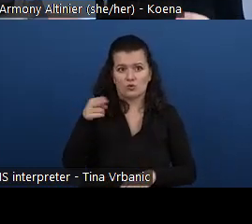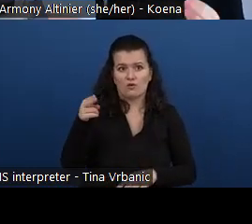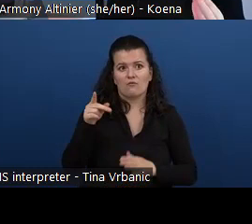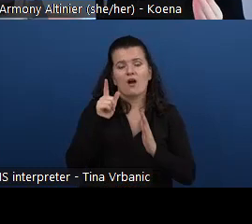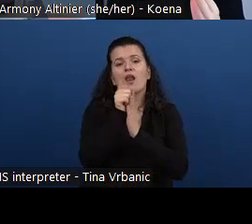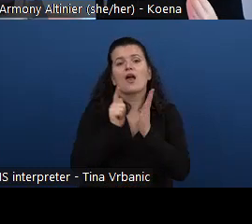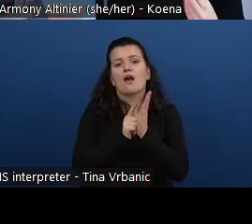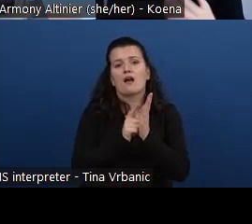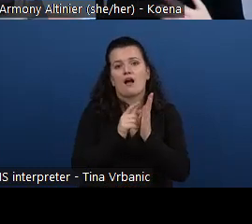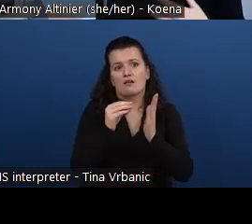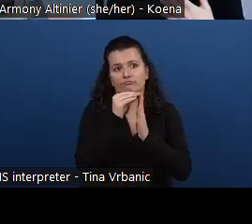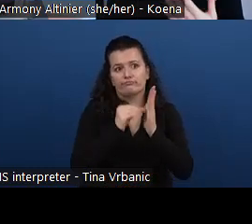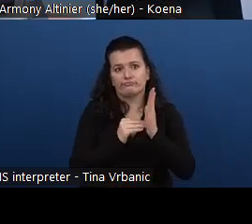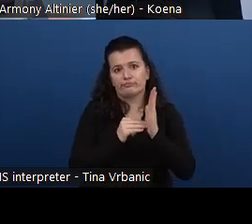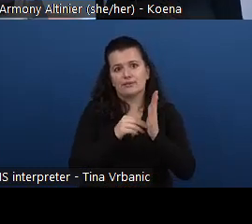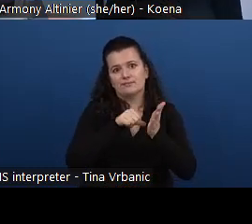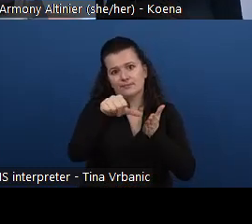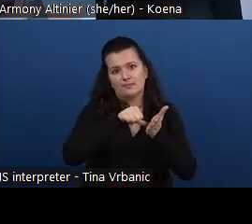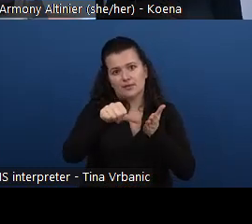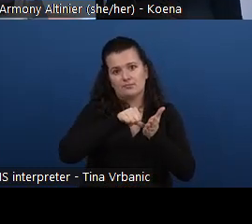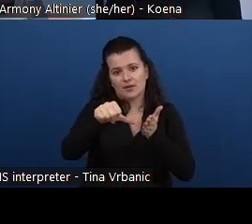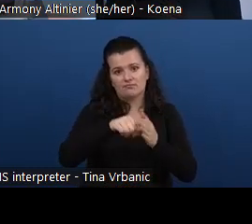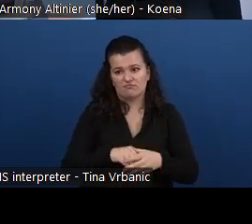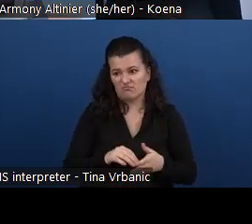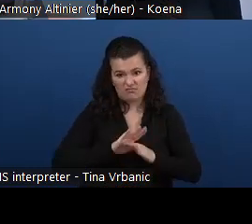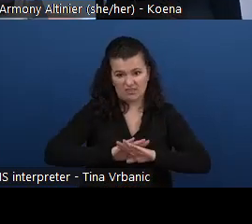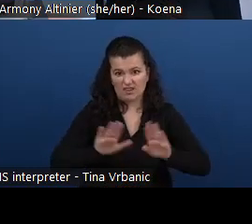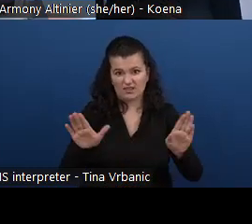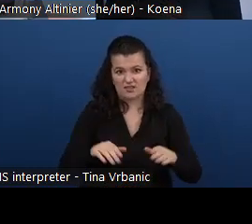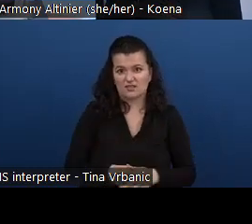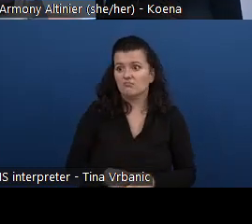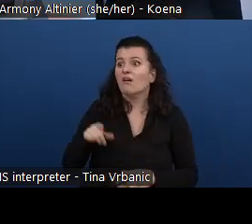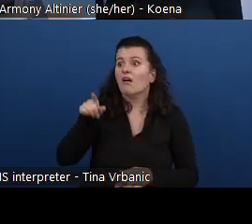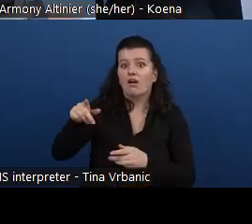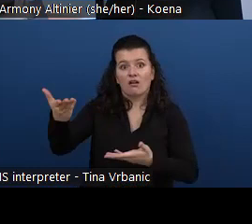So that's when justice in France works.